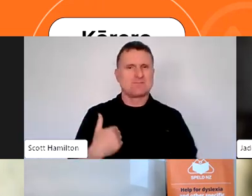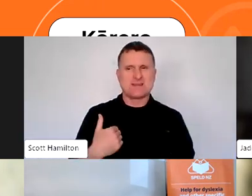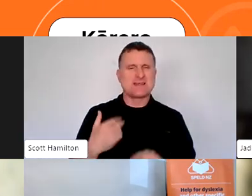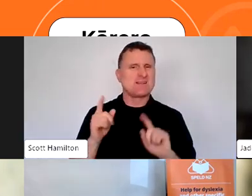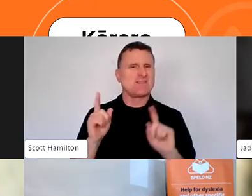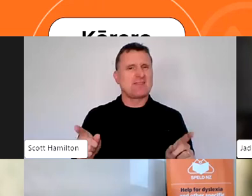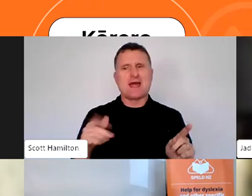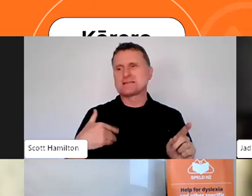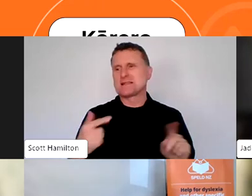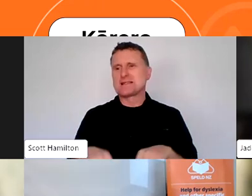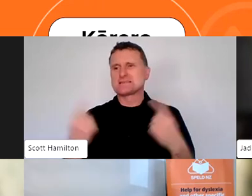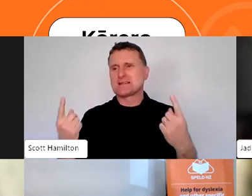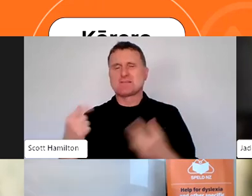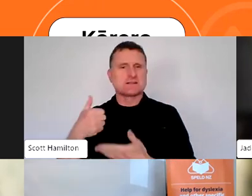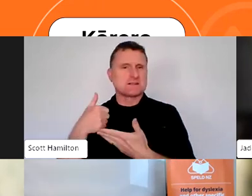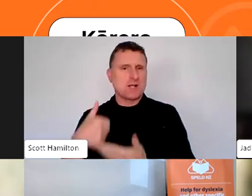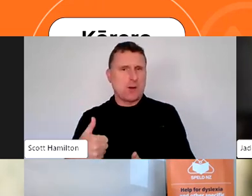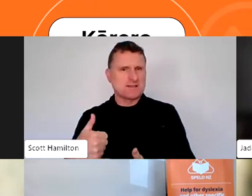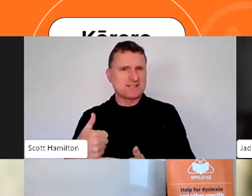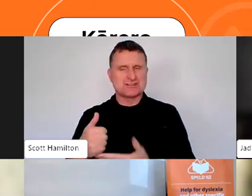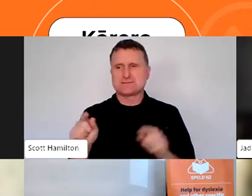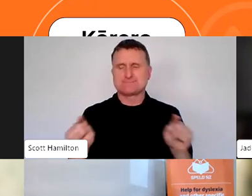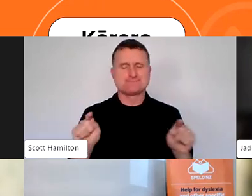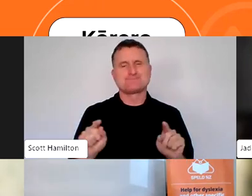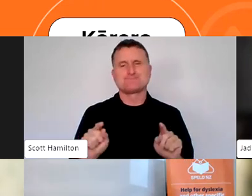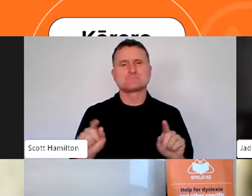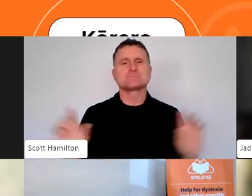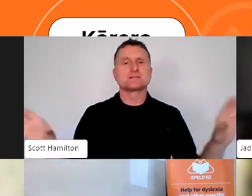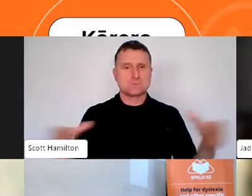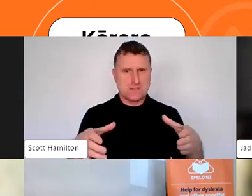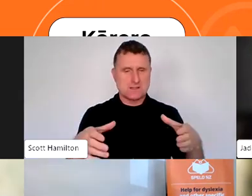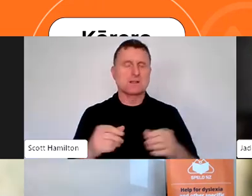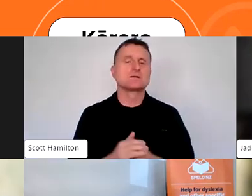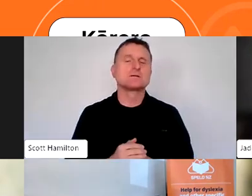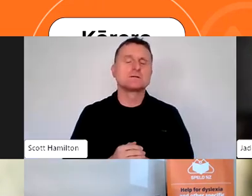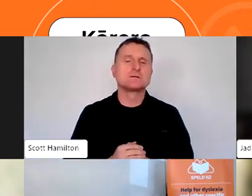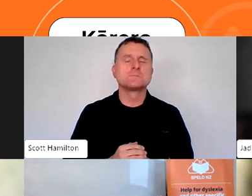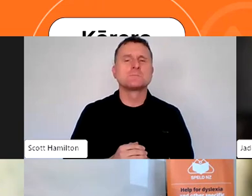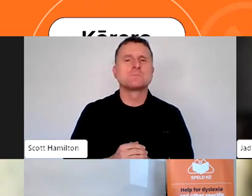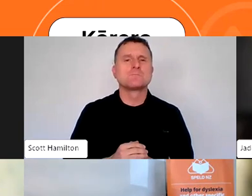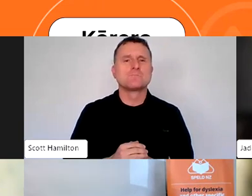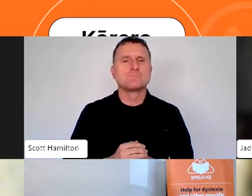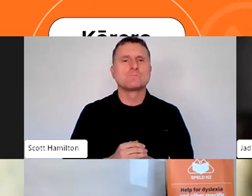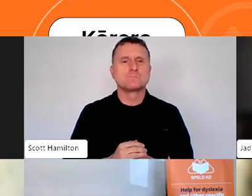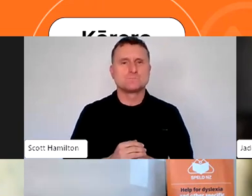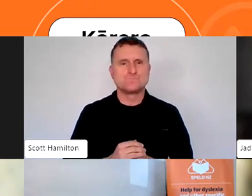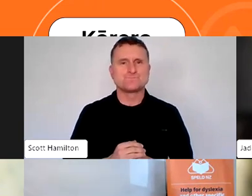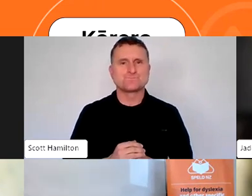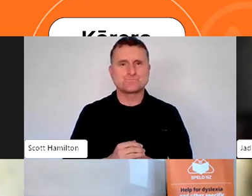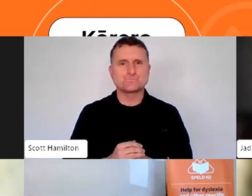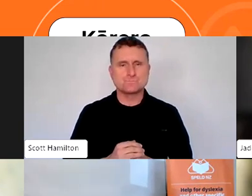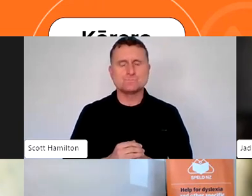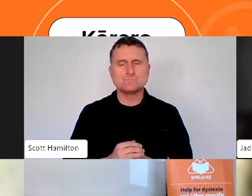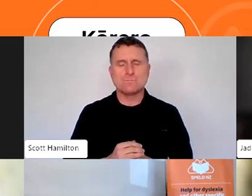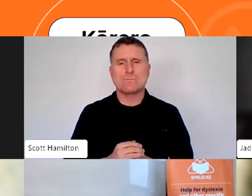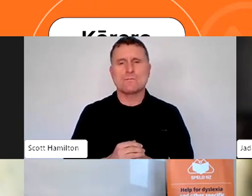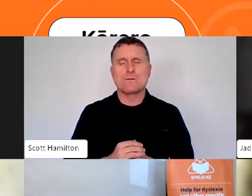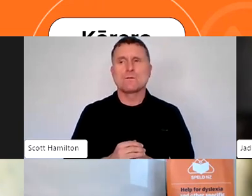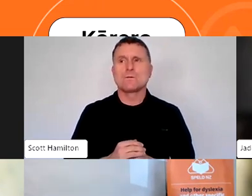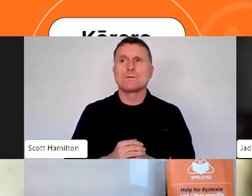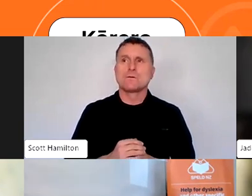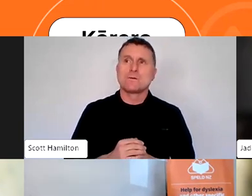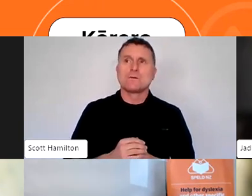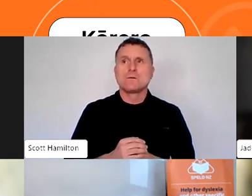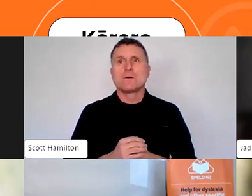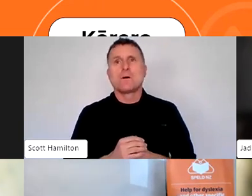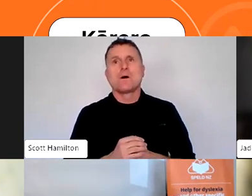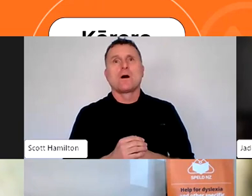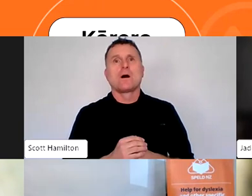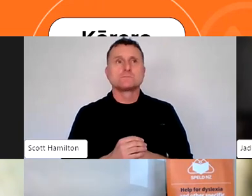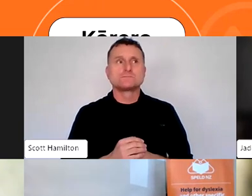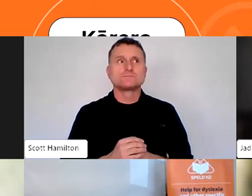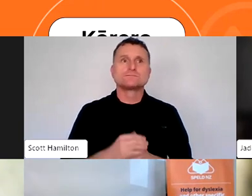accommodations. Having that most inclusive, least intrusive options